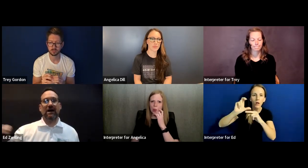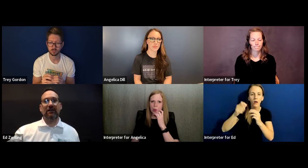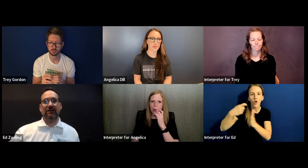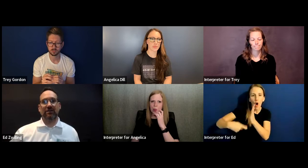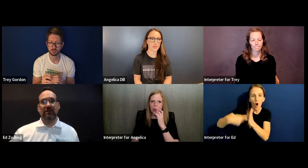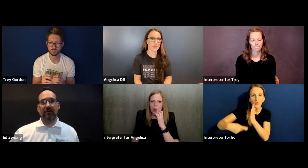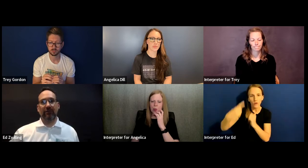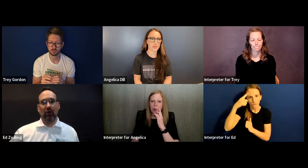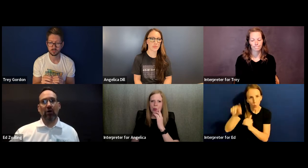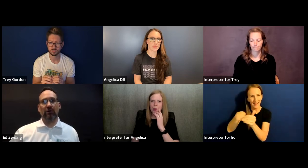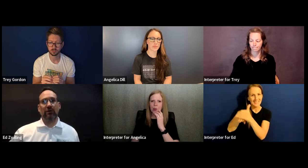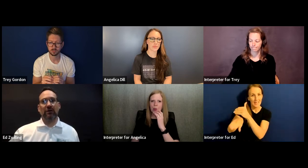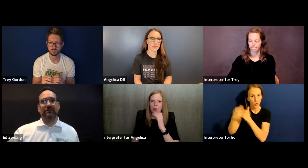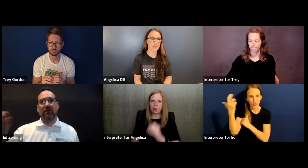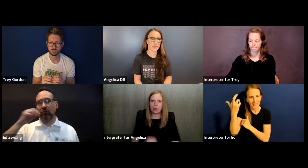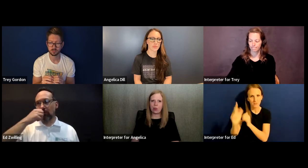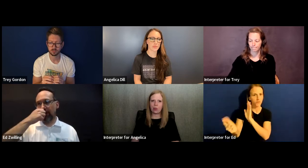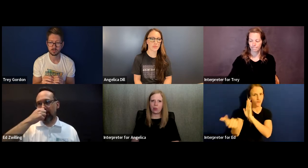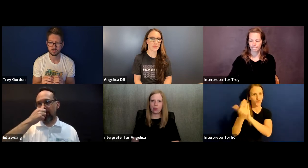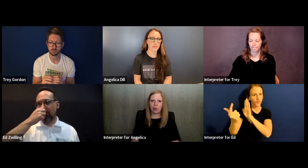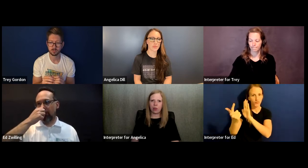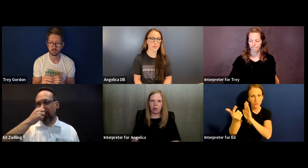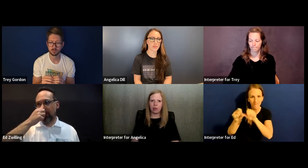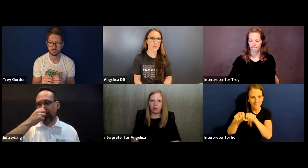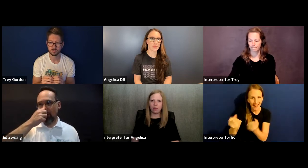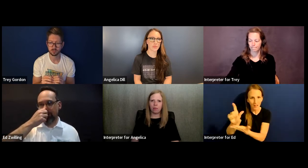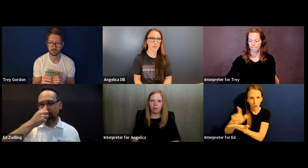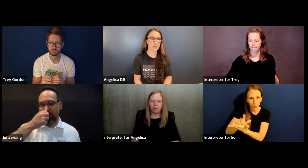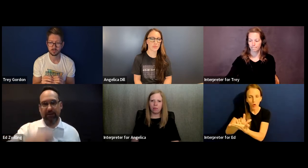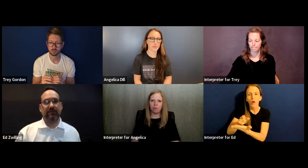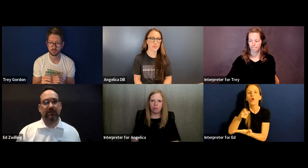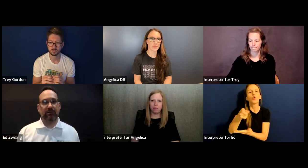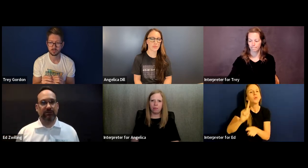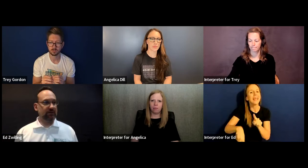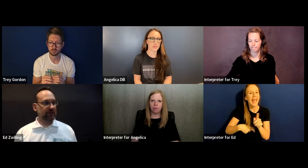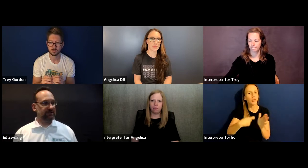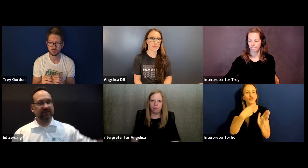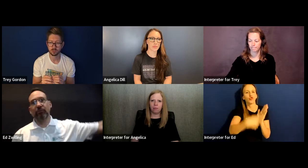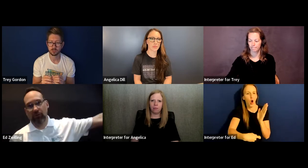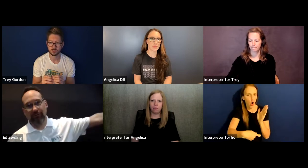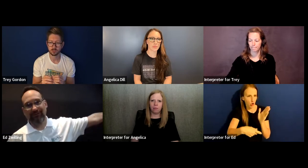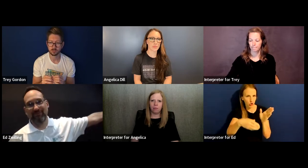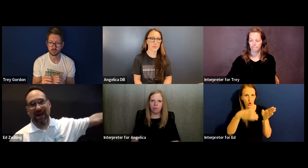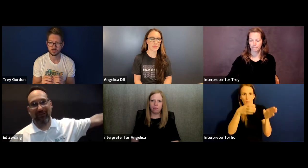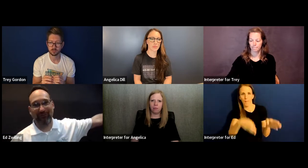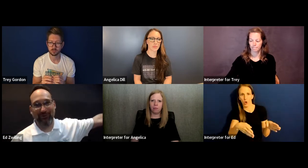violation of the law so like you know you can't charge somebody to use an accessible bathroom